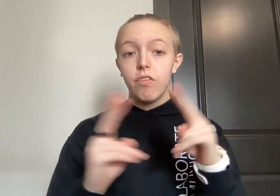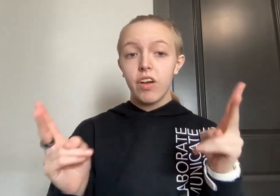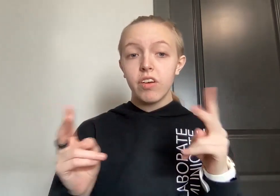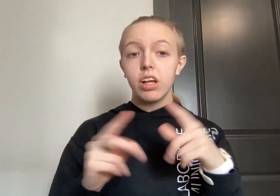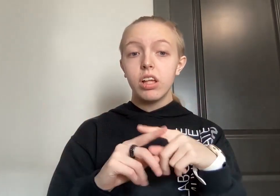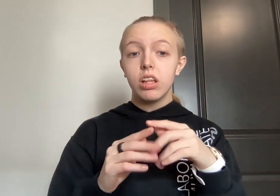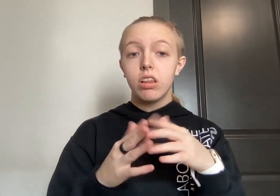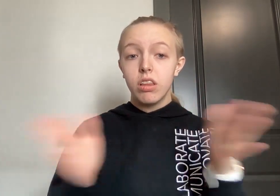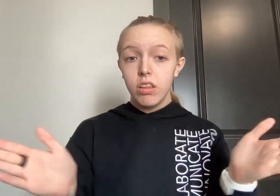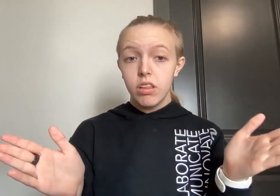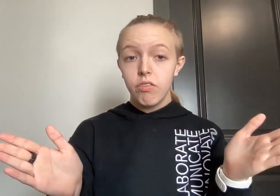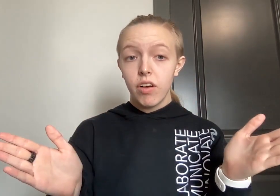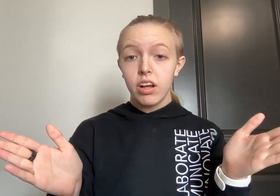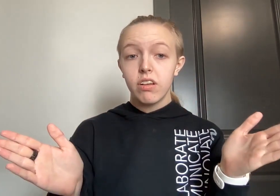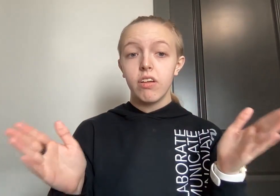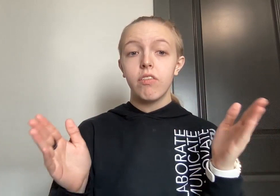very divisive